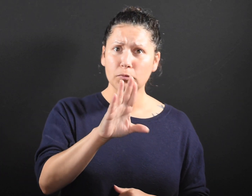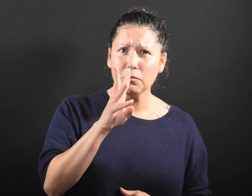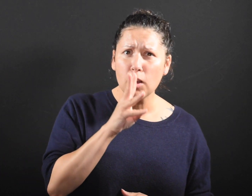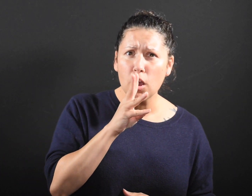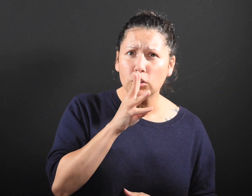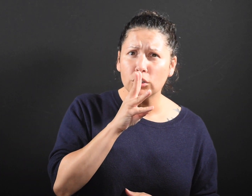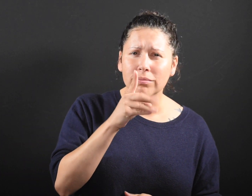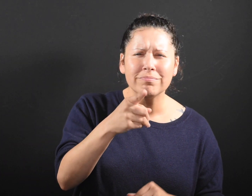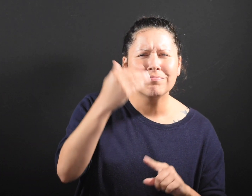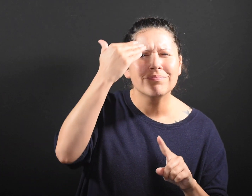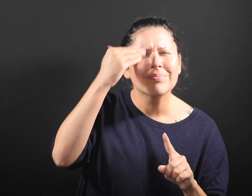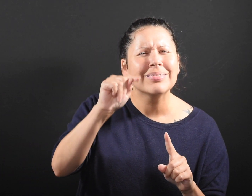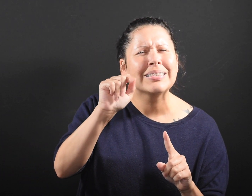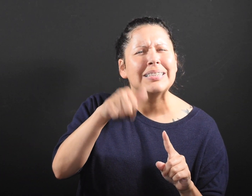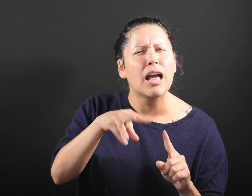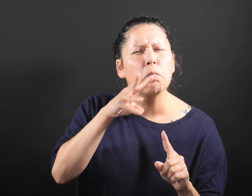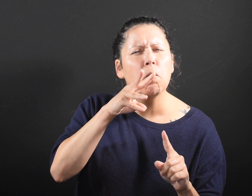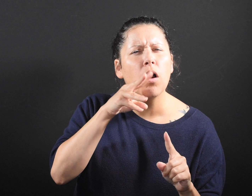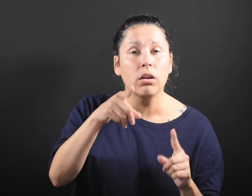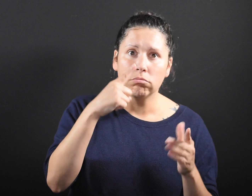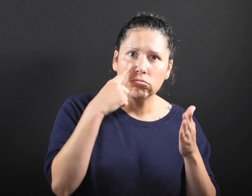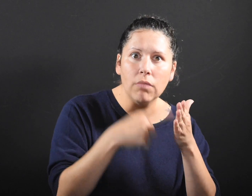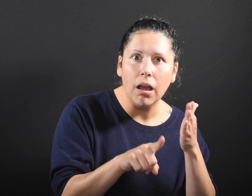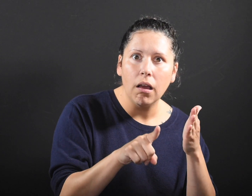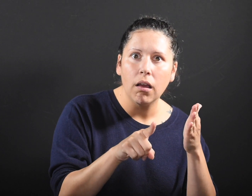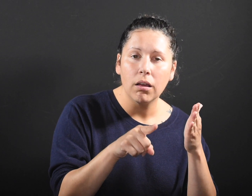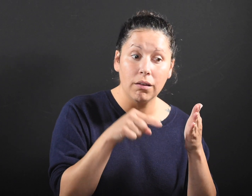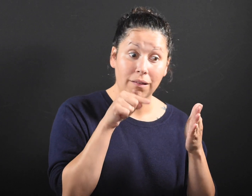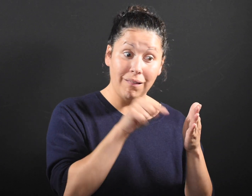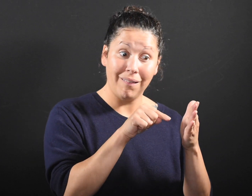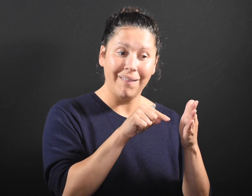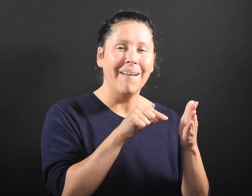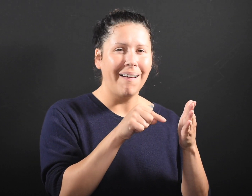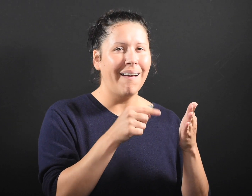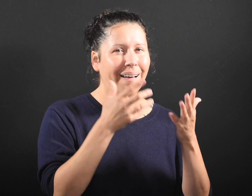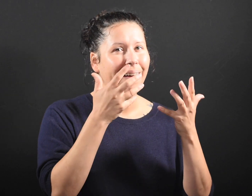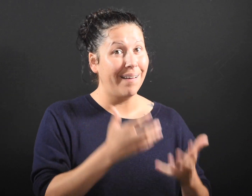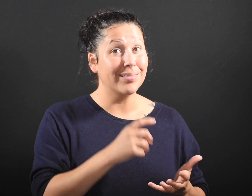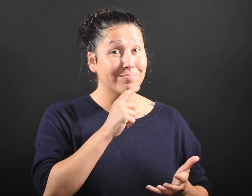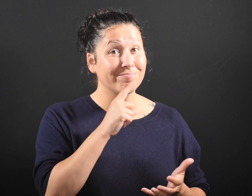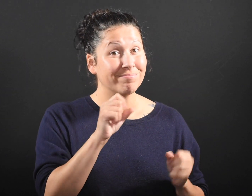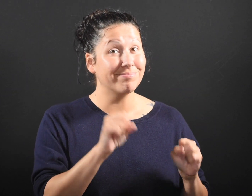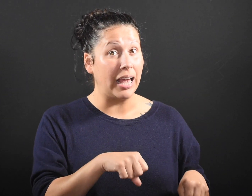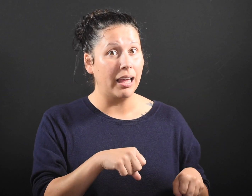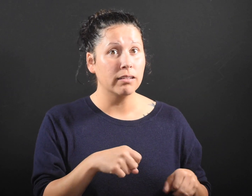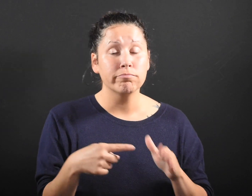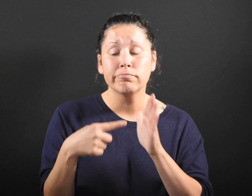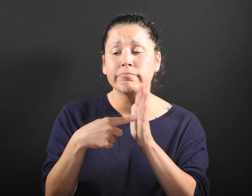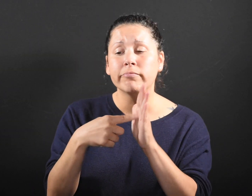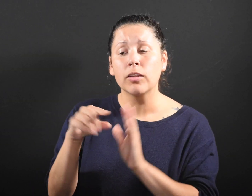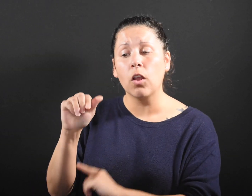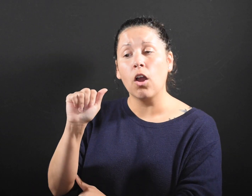Check your water. Heavy metals can get into tap water: for example, arsenic can contaminate